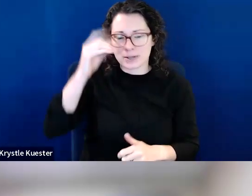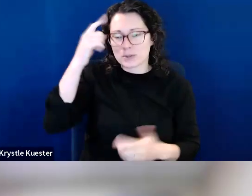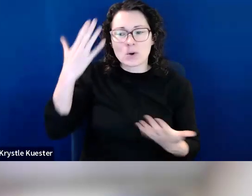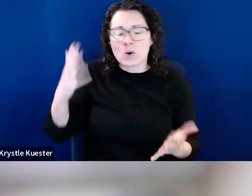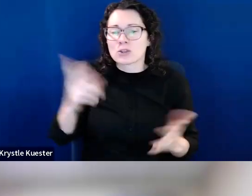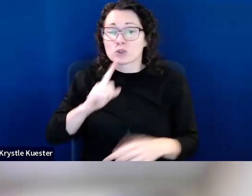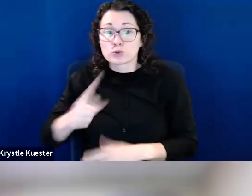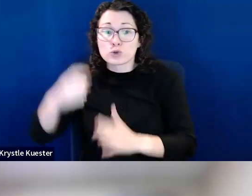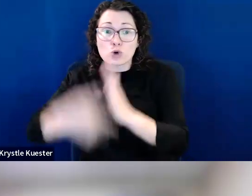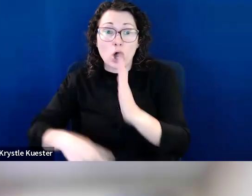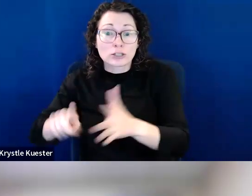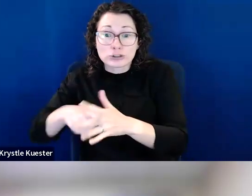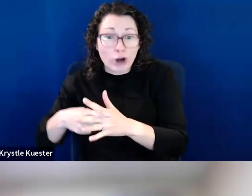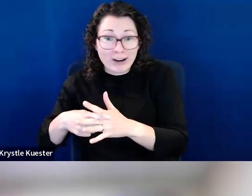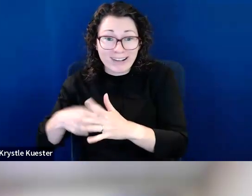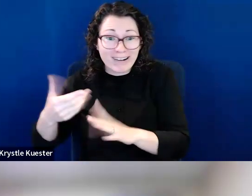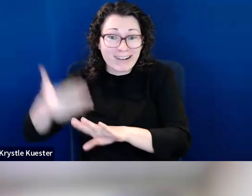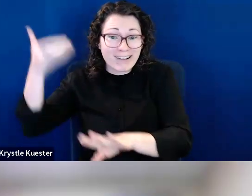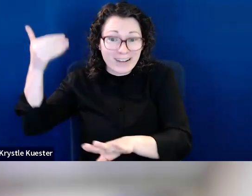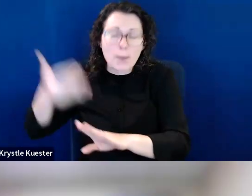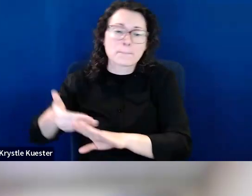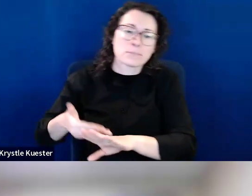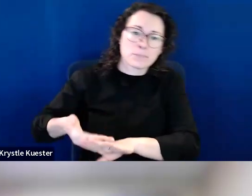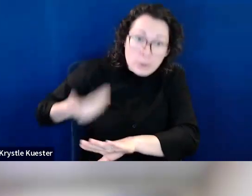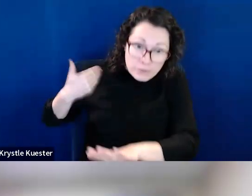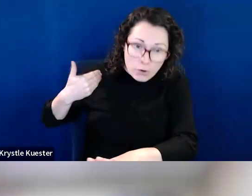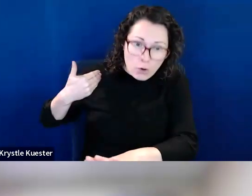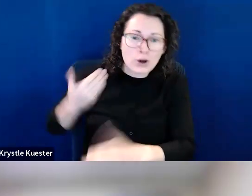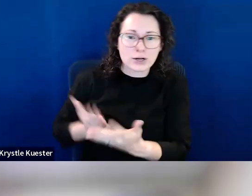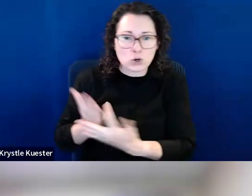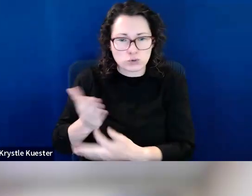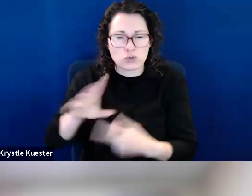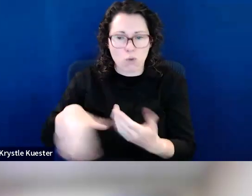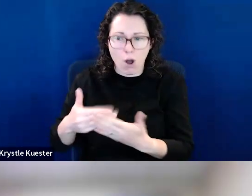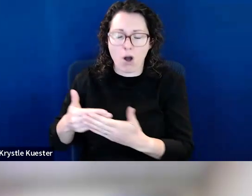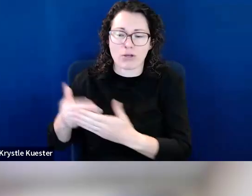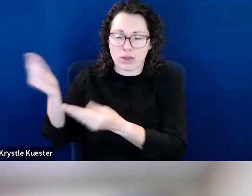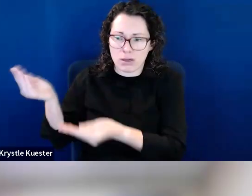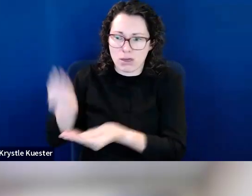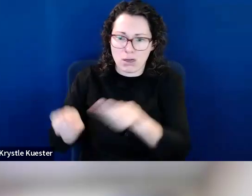cost started out being before it works through uh all the different middlemen involved. So,